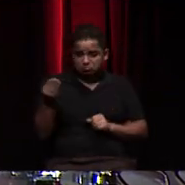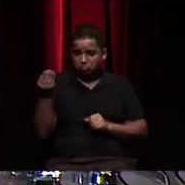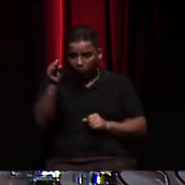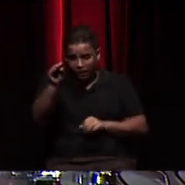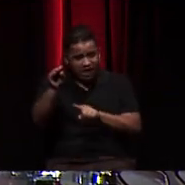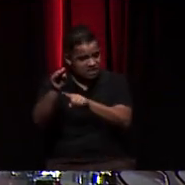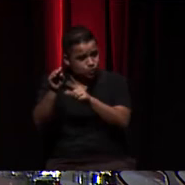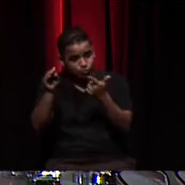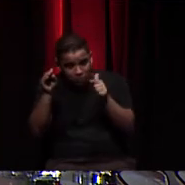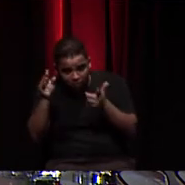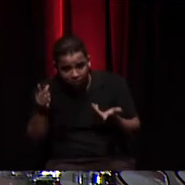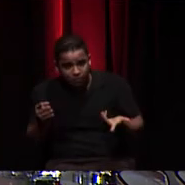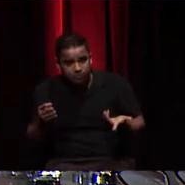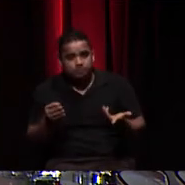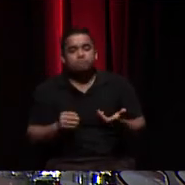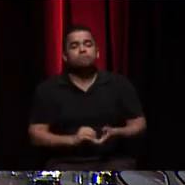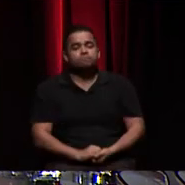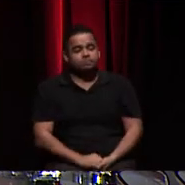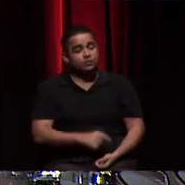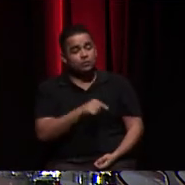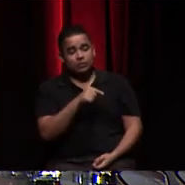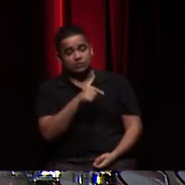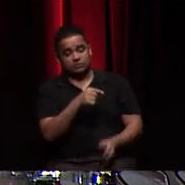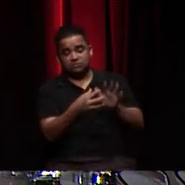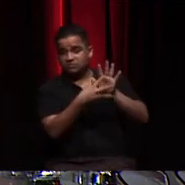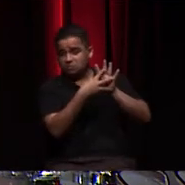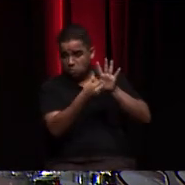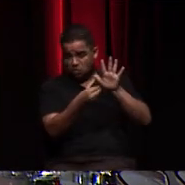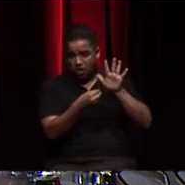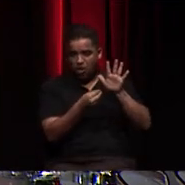Having said that, the model didn’t work.